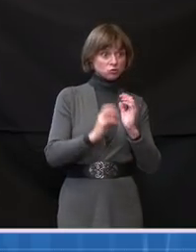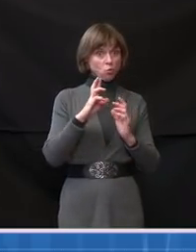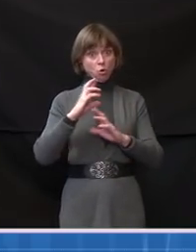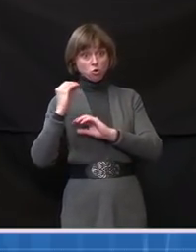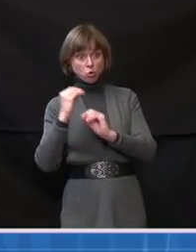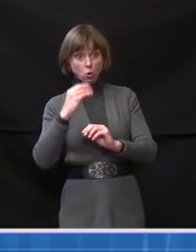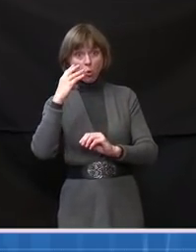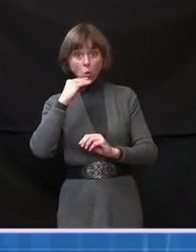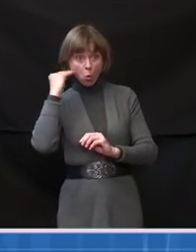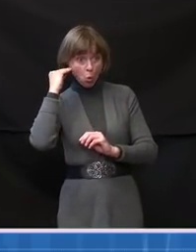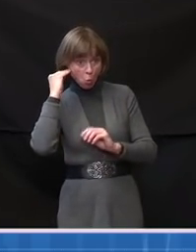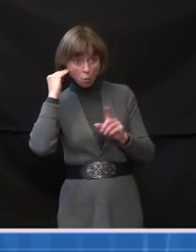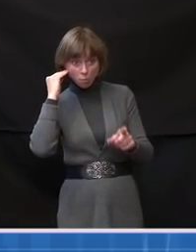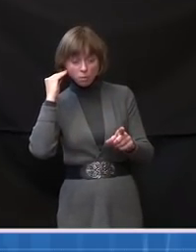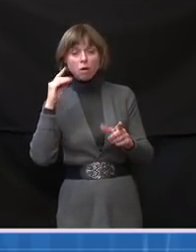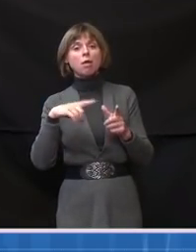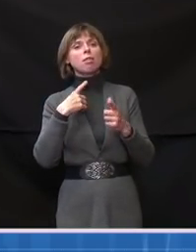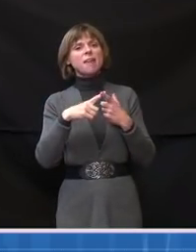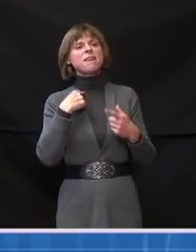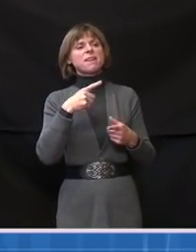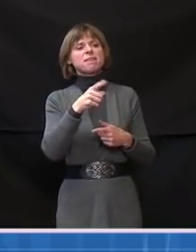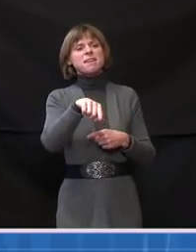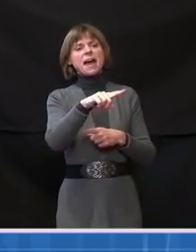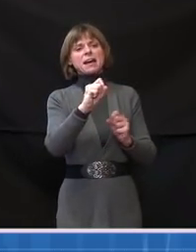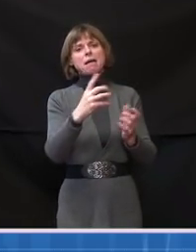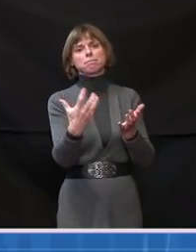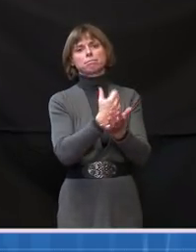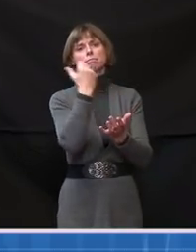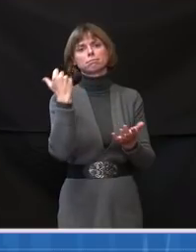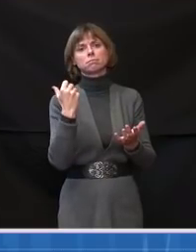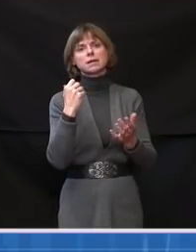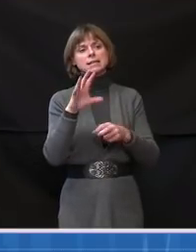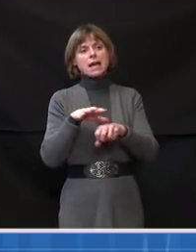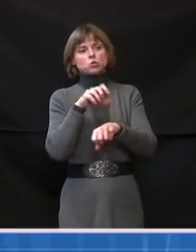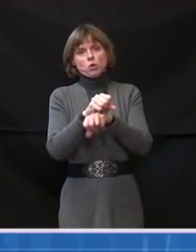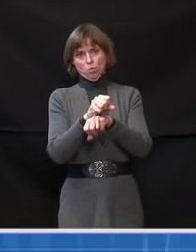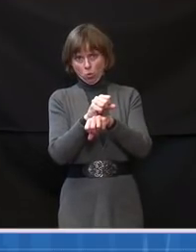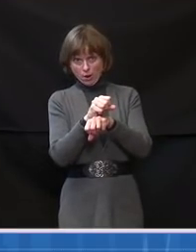will be able to do the outreach necessary to help them schedule appointments and get vaccinated.